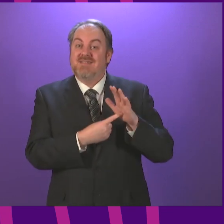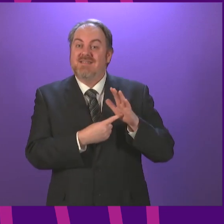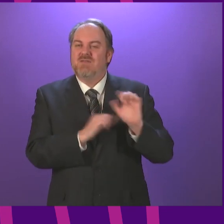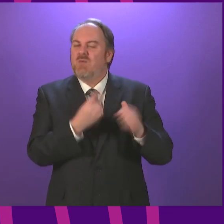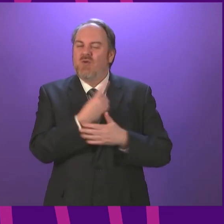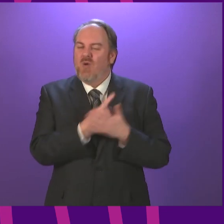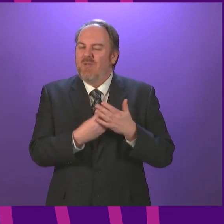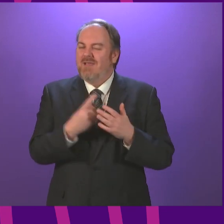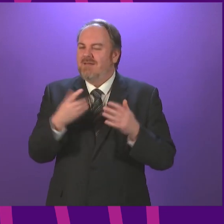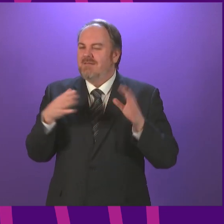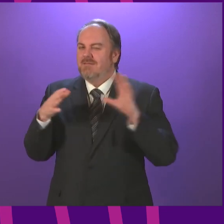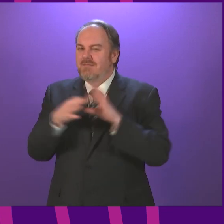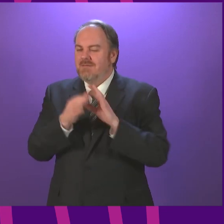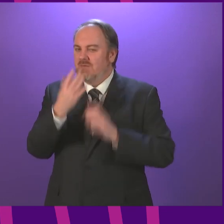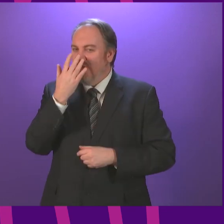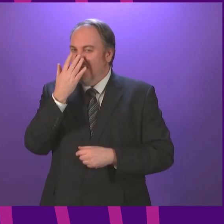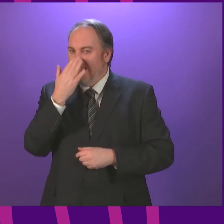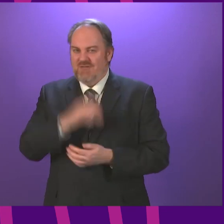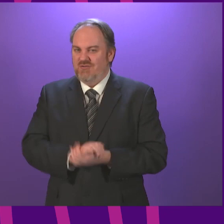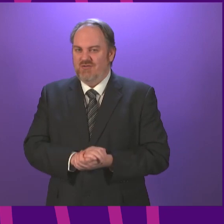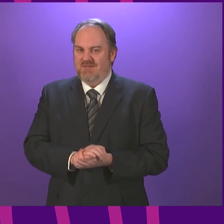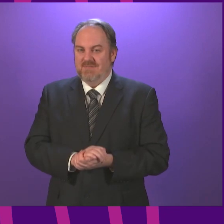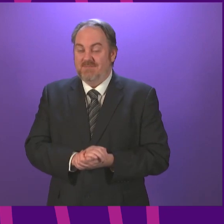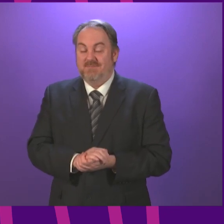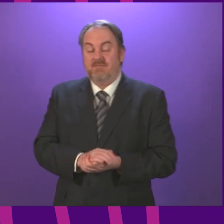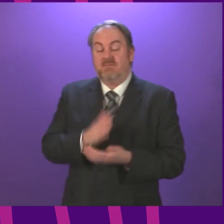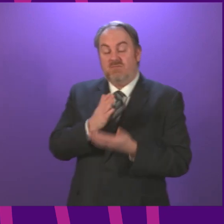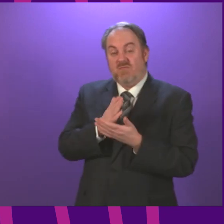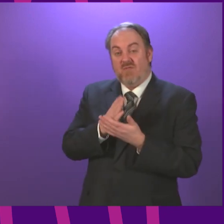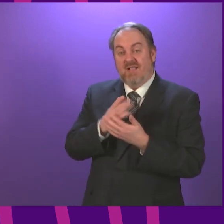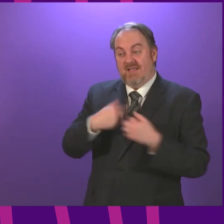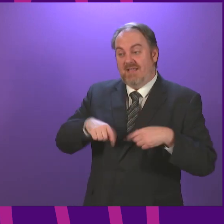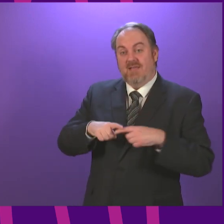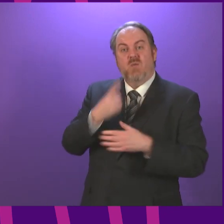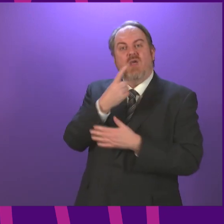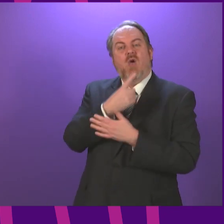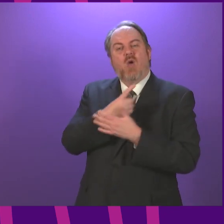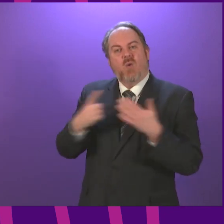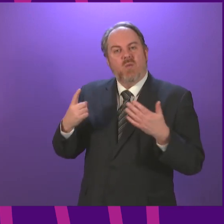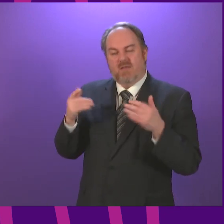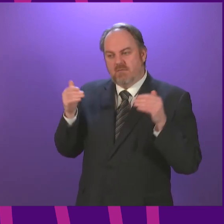There is also a practical issue. If we were to work through people in a strictly chronological